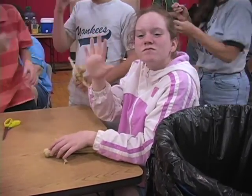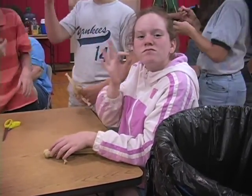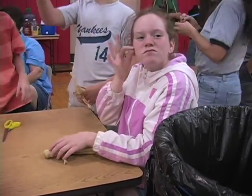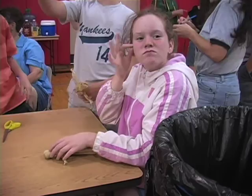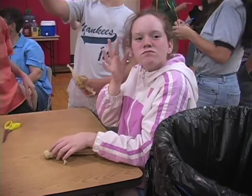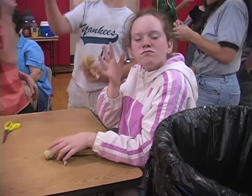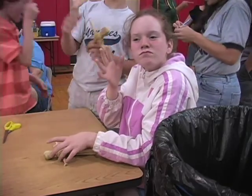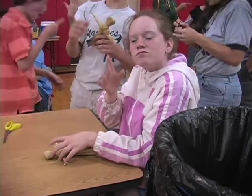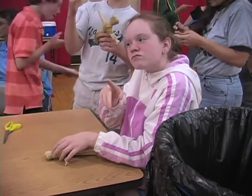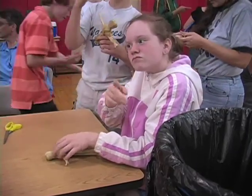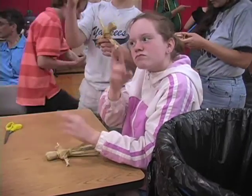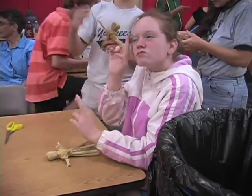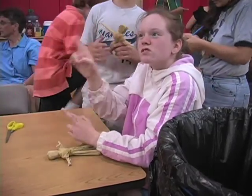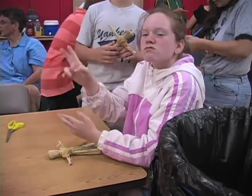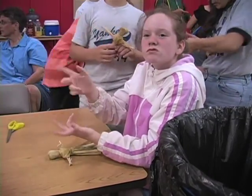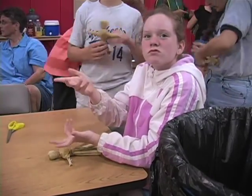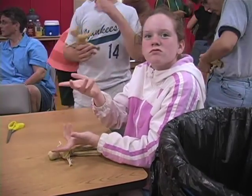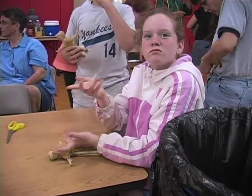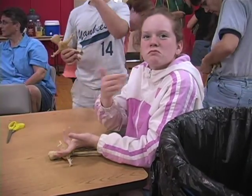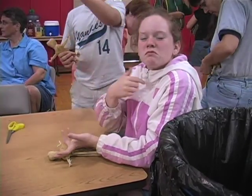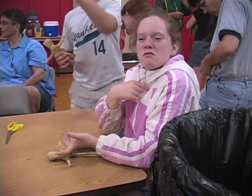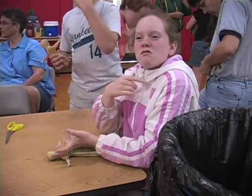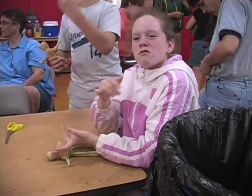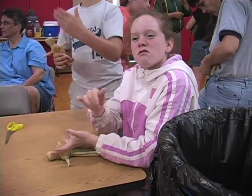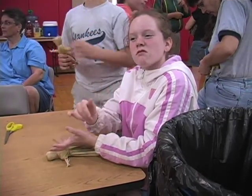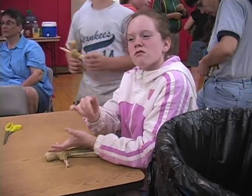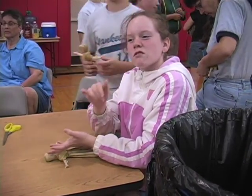So respect them and I find that so interesting and understanding that I do not have to put on eyes or mouth.